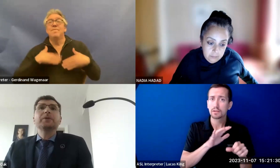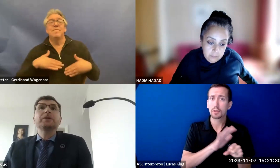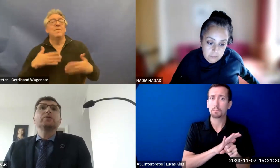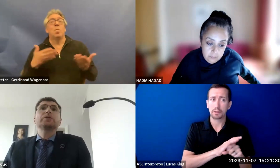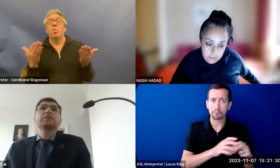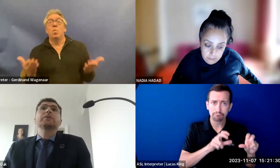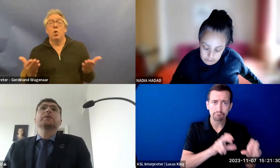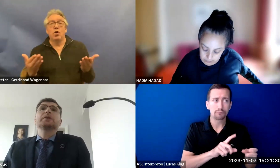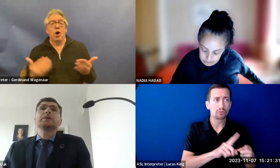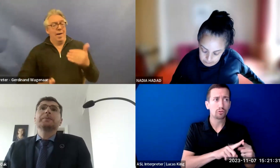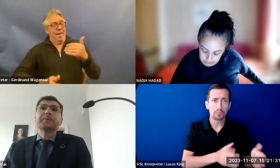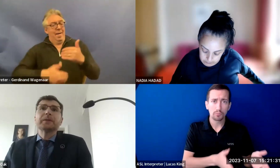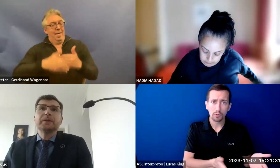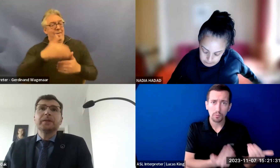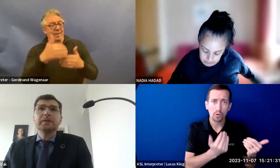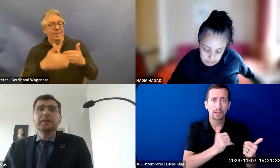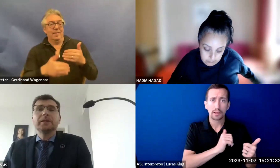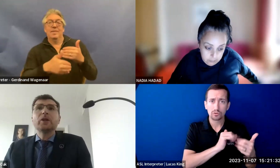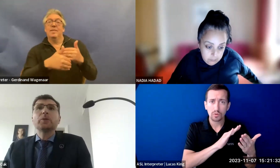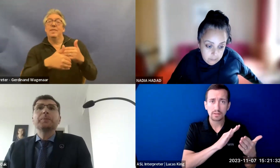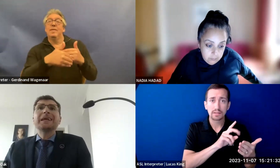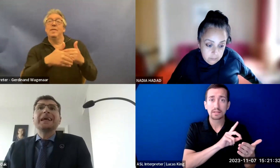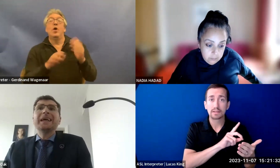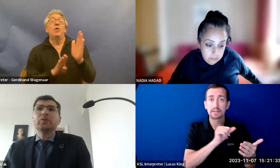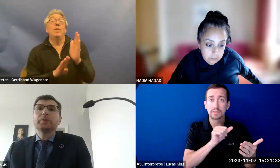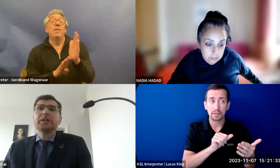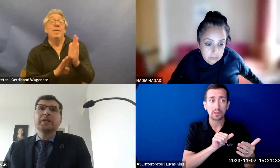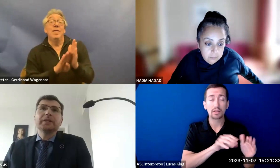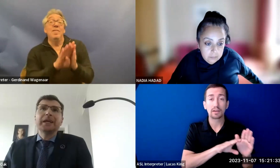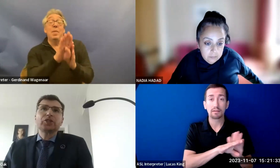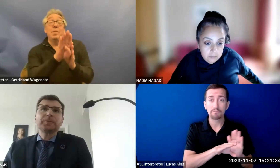disability-inclusive development and humanitarian action.